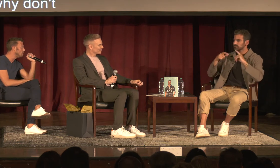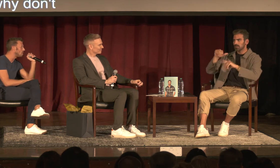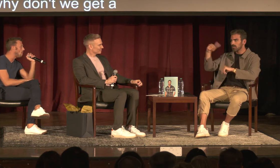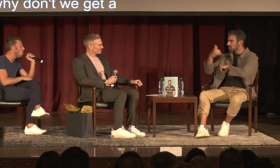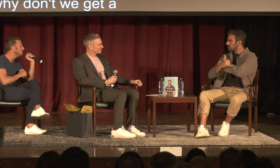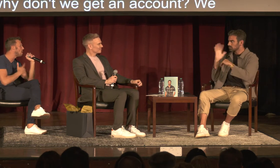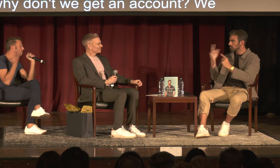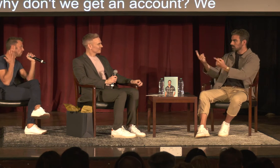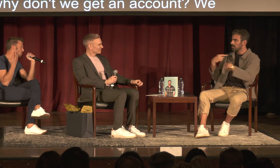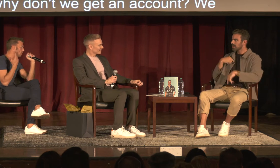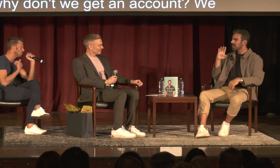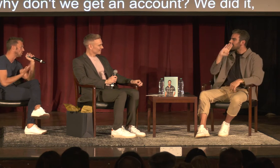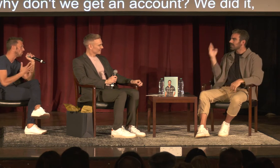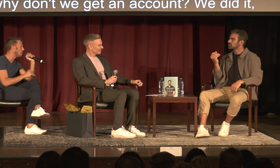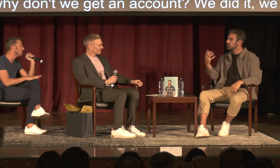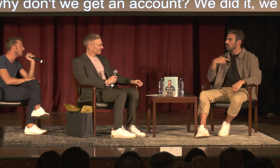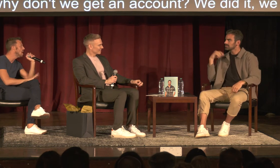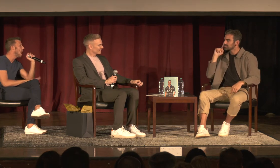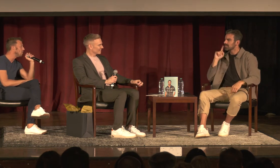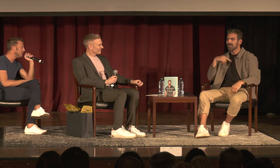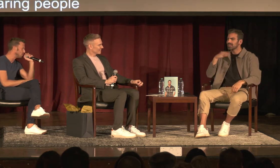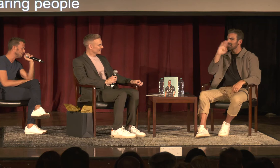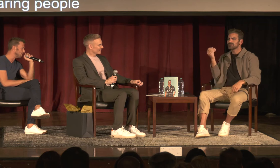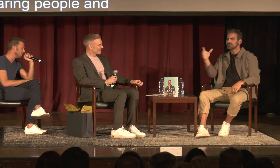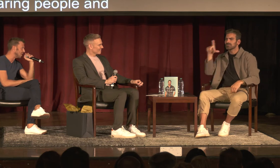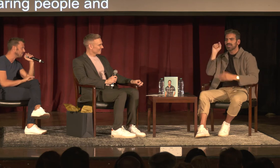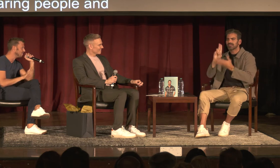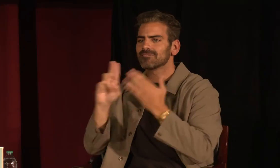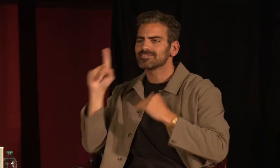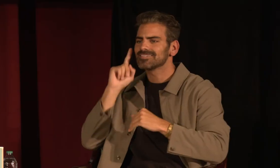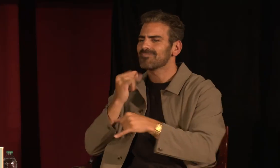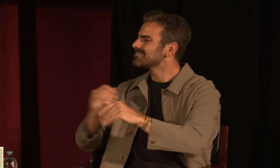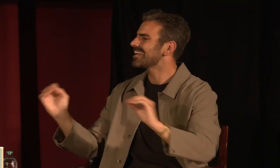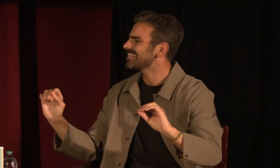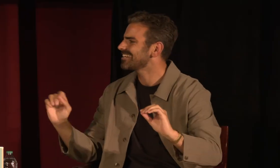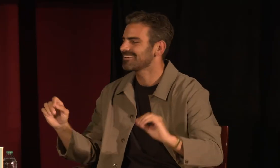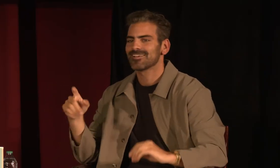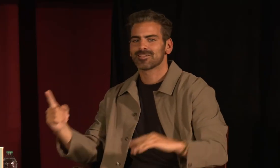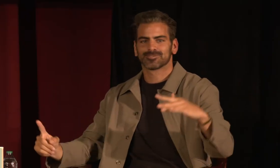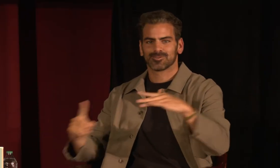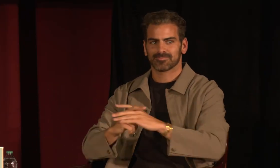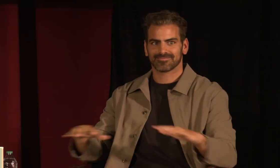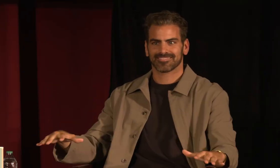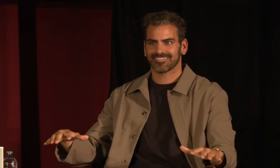people to come, all these backpackers from other countries who would come and visit. And we never told them that we were Deaf. Never once told them that it was Galluadet University, nothing.